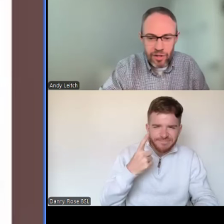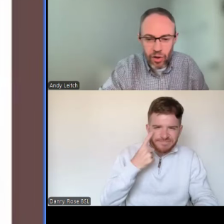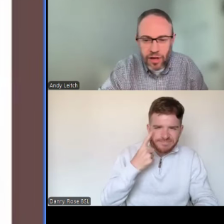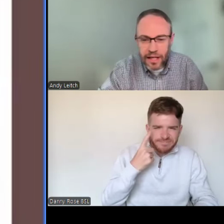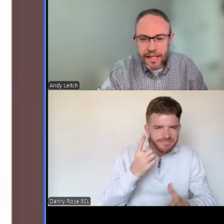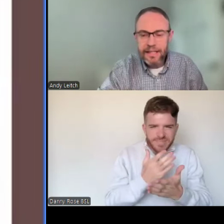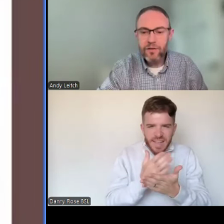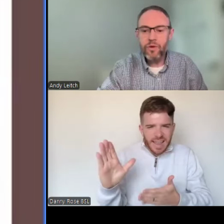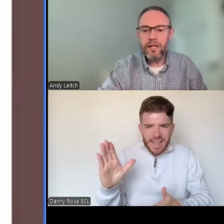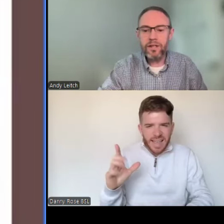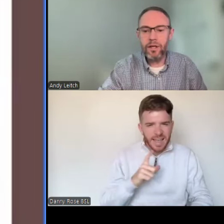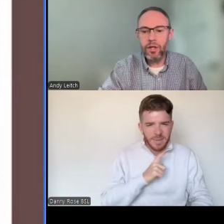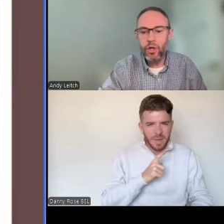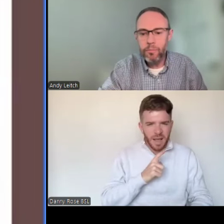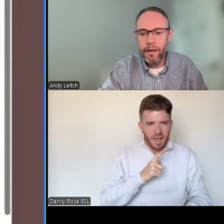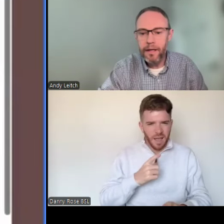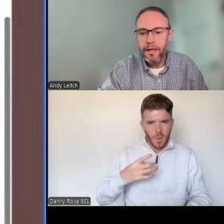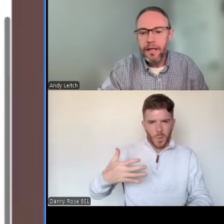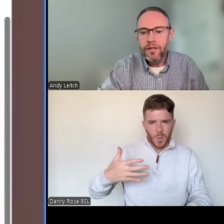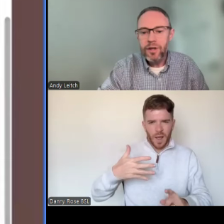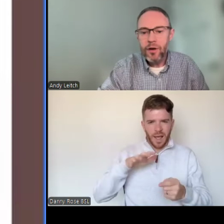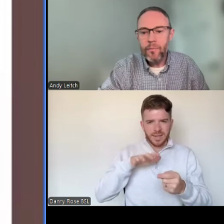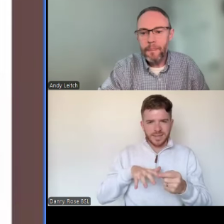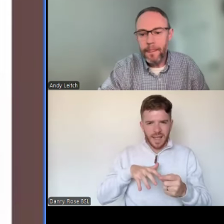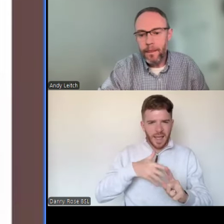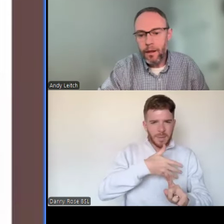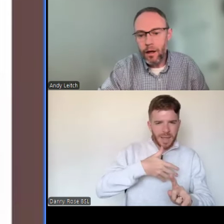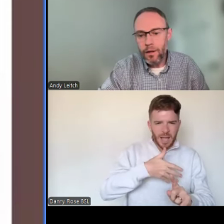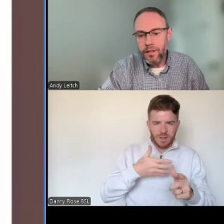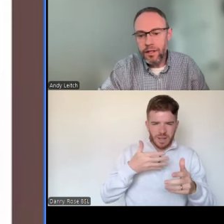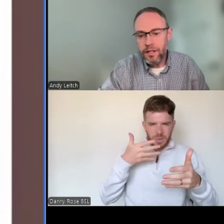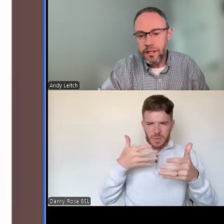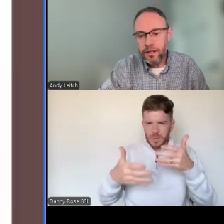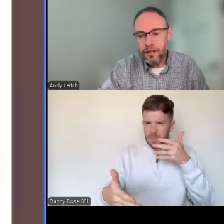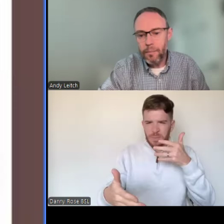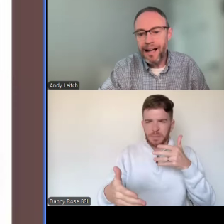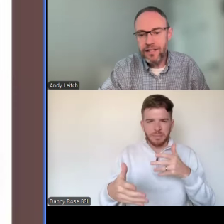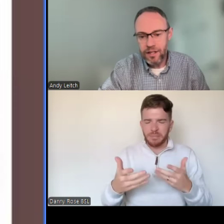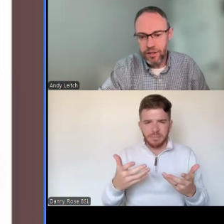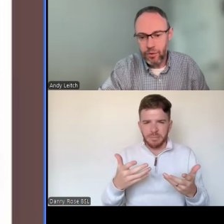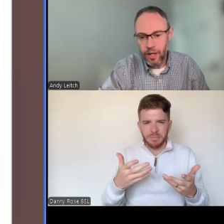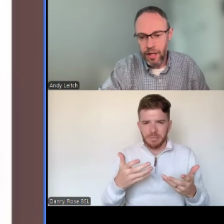so it's not as easy to read as it could be. There's this little opacity tool here.